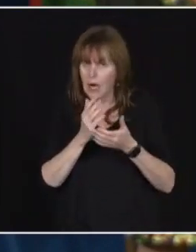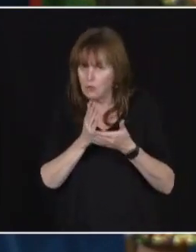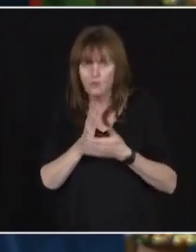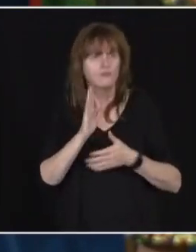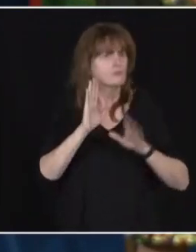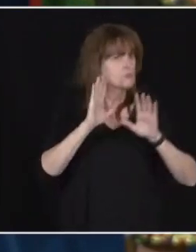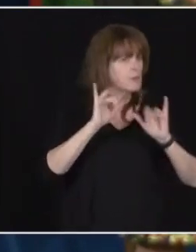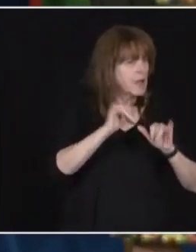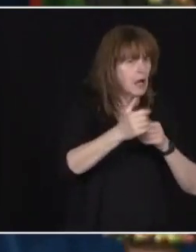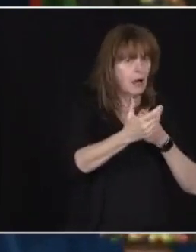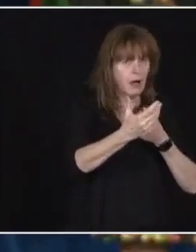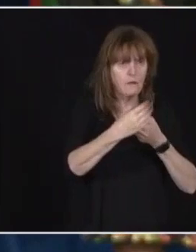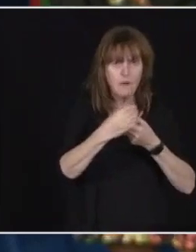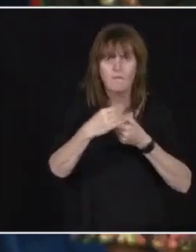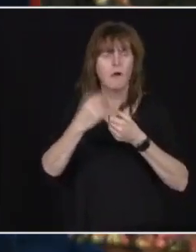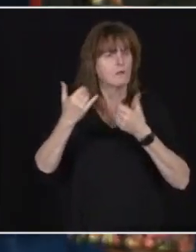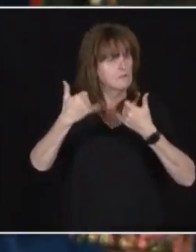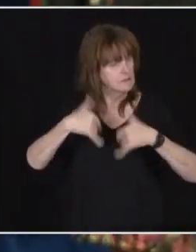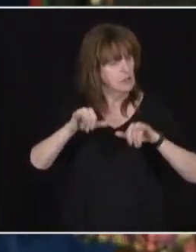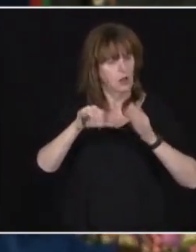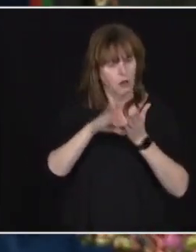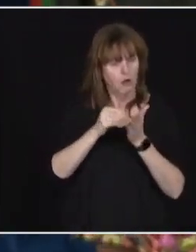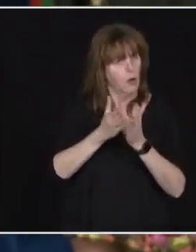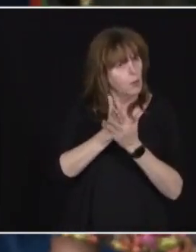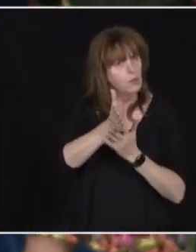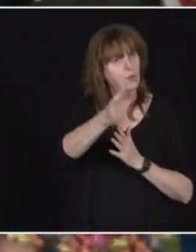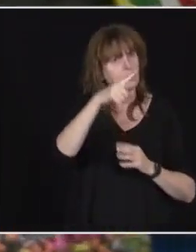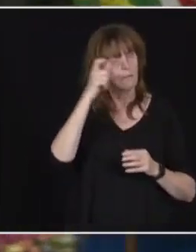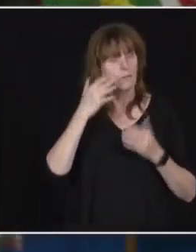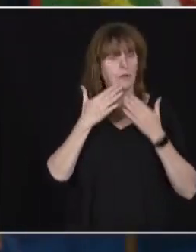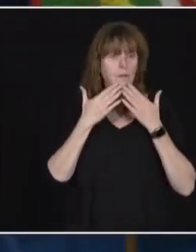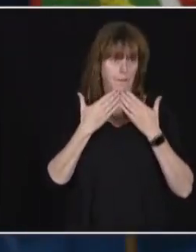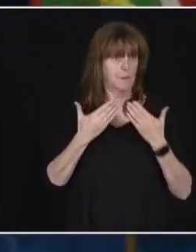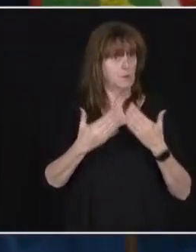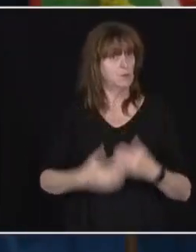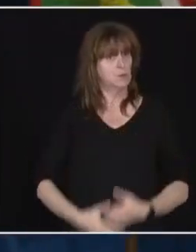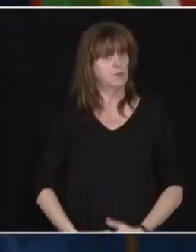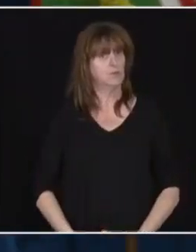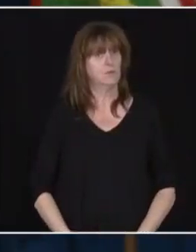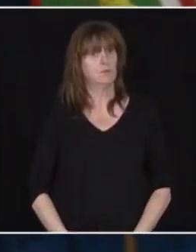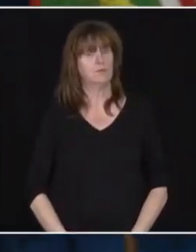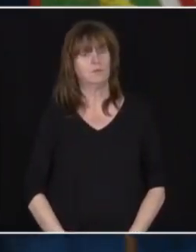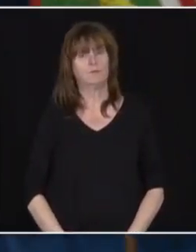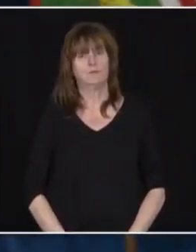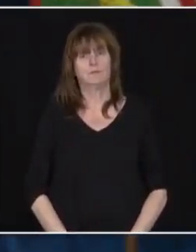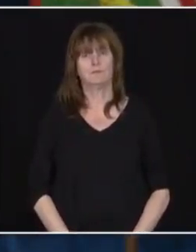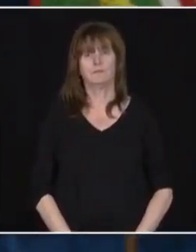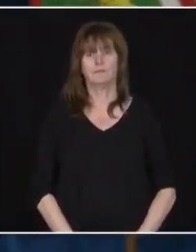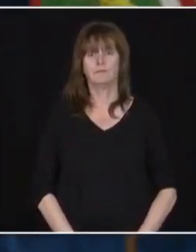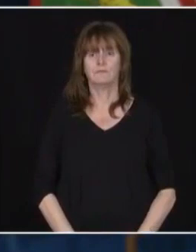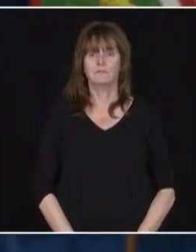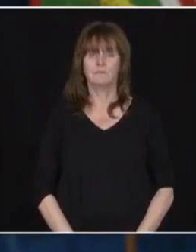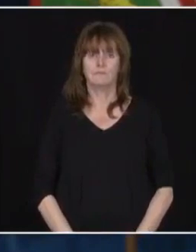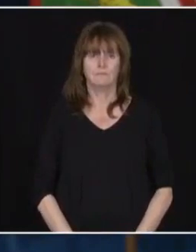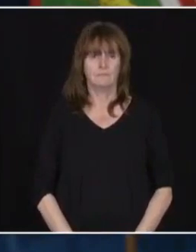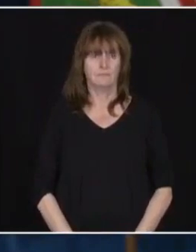and mitigate from loss. Thank you everyone, that's all the time we have for